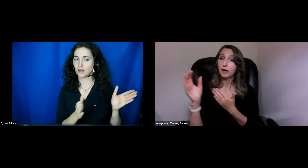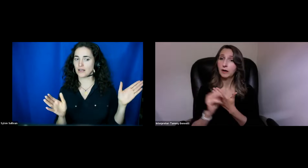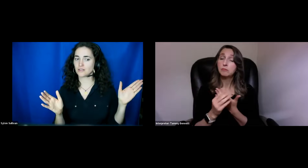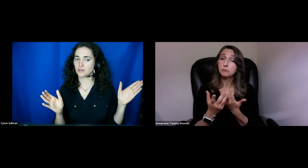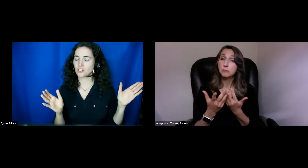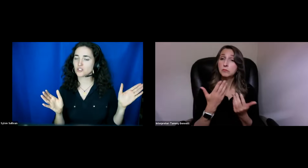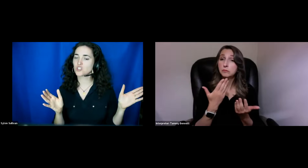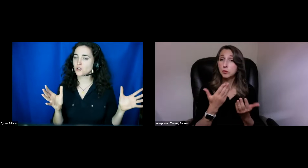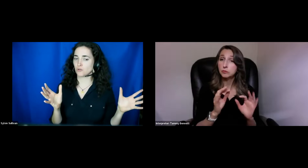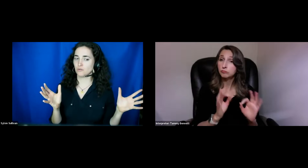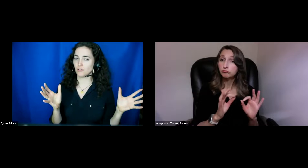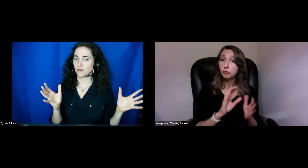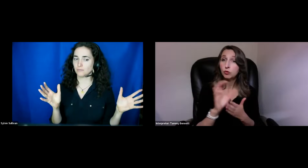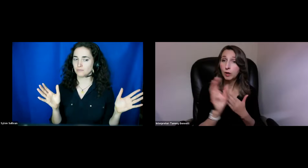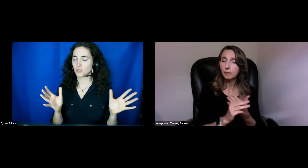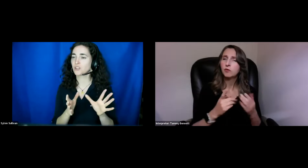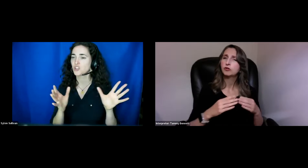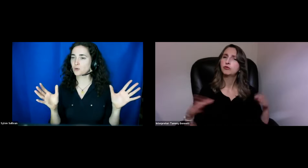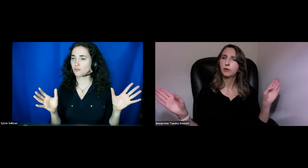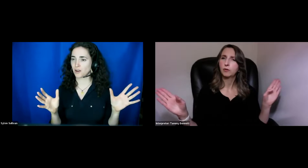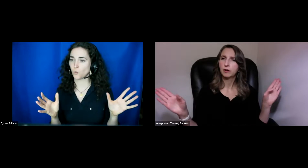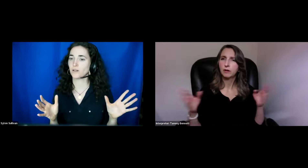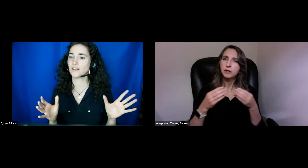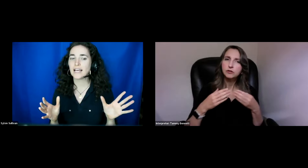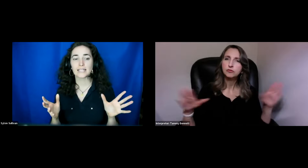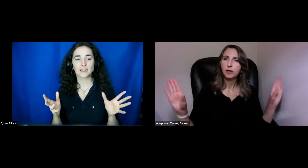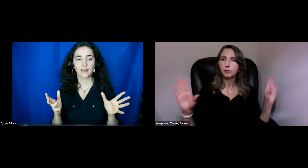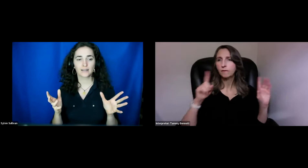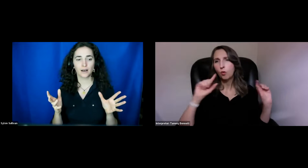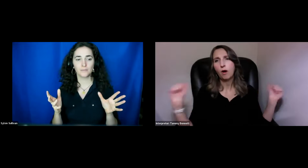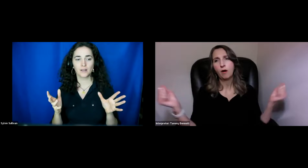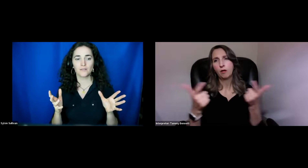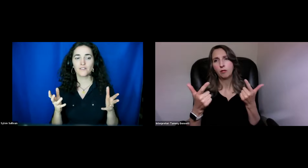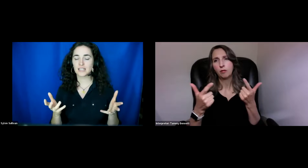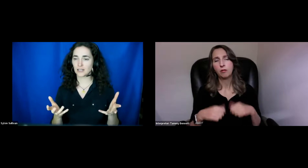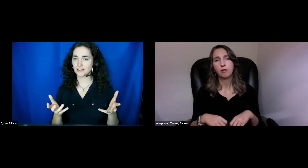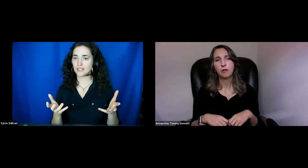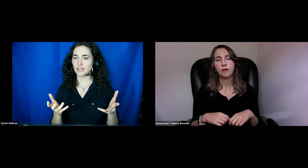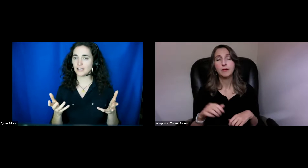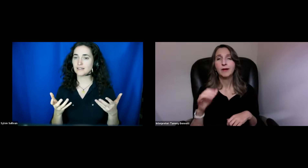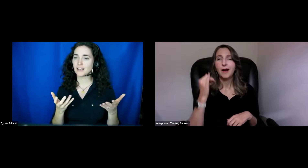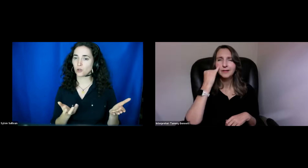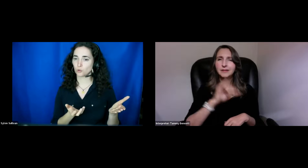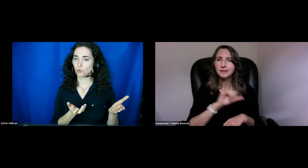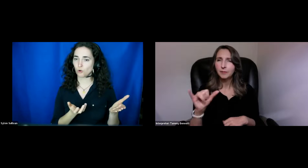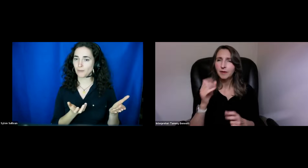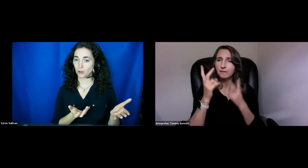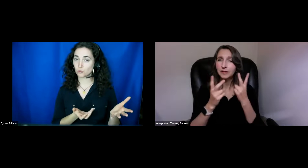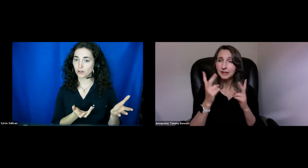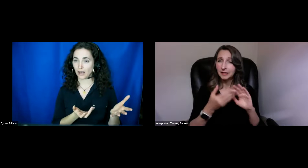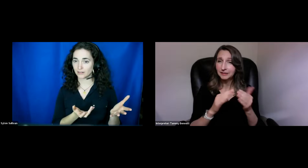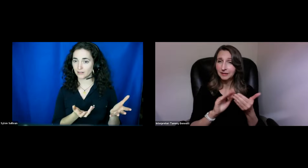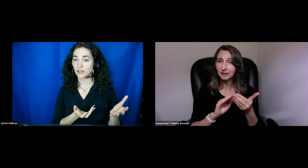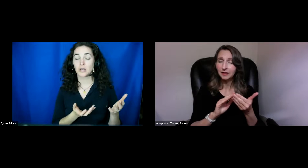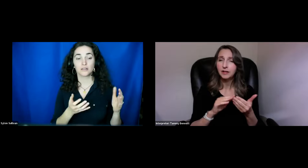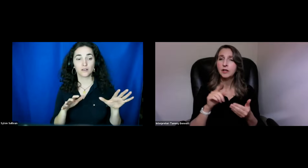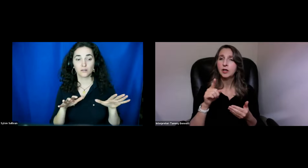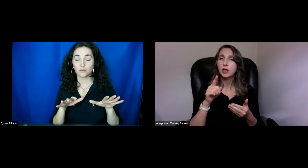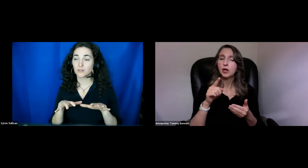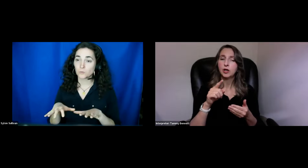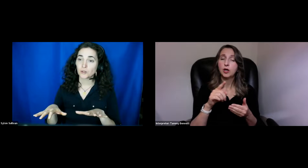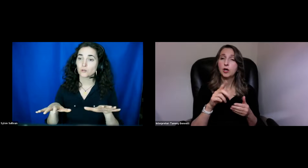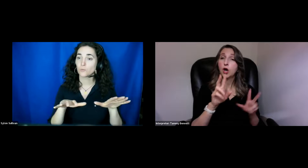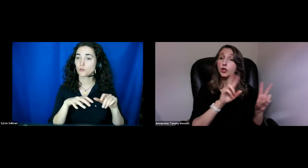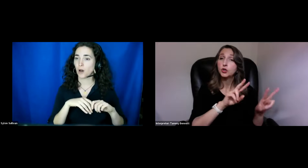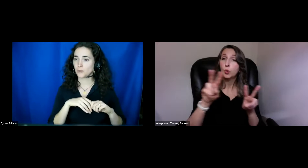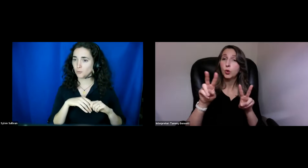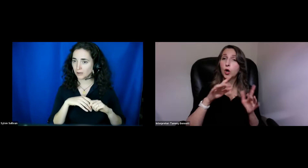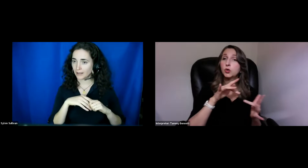as something general for everyone. It's like visiting a city, and taking a tour by a tour guide, they'll they'll bring you to the most popular place.